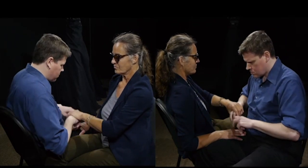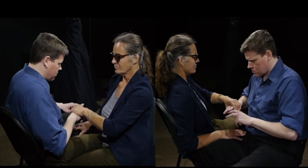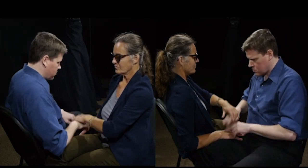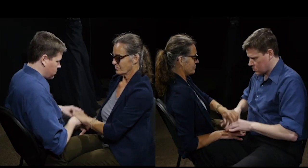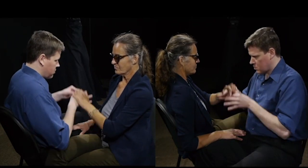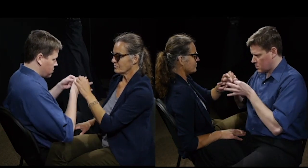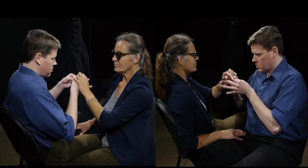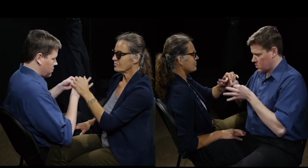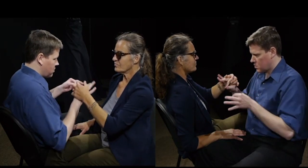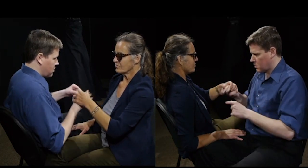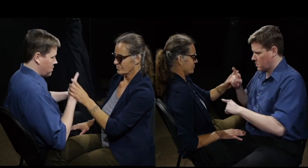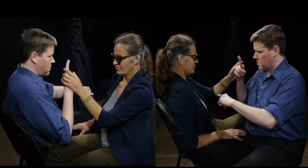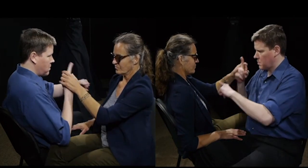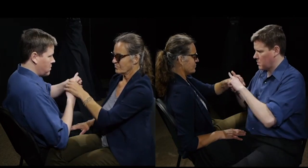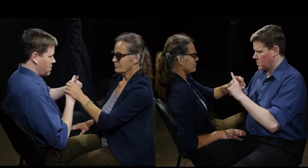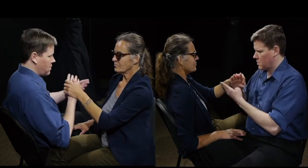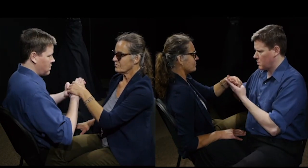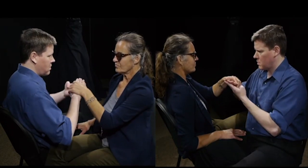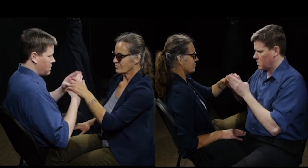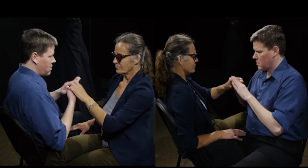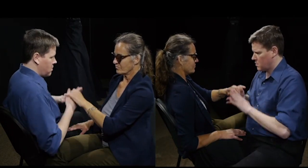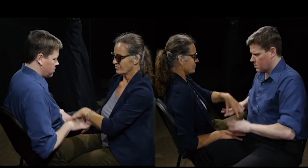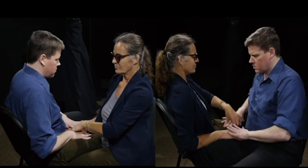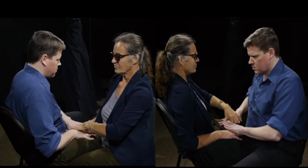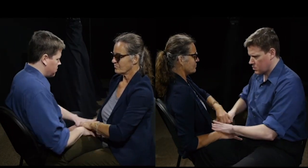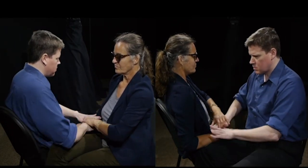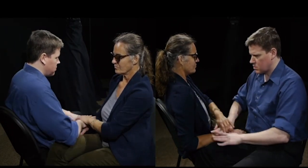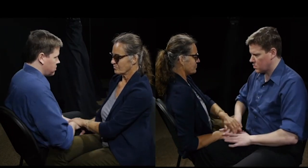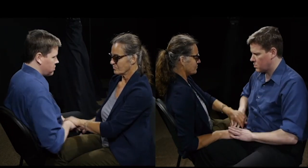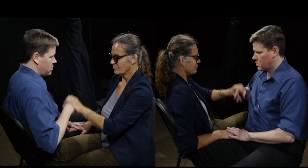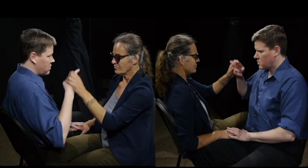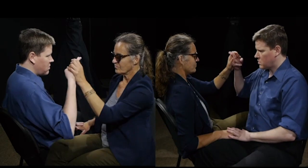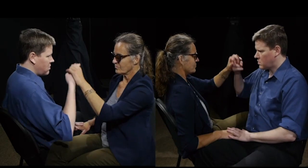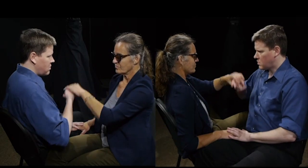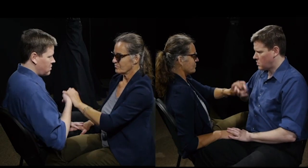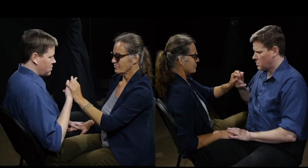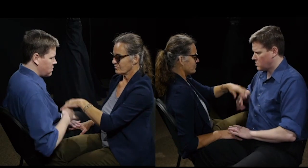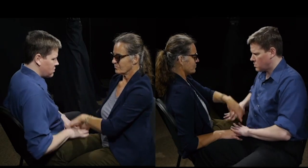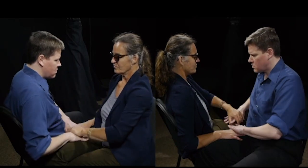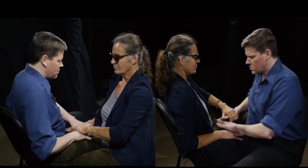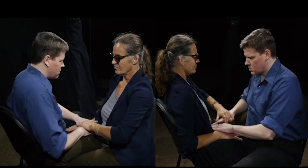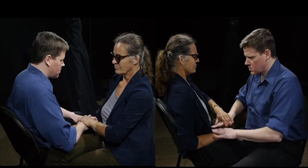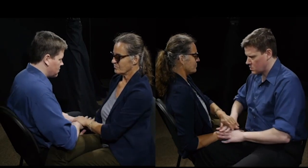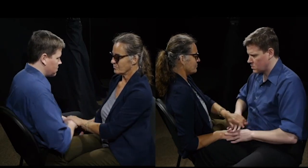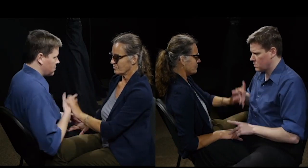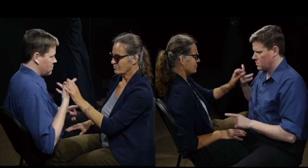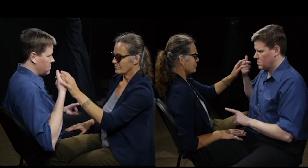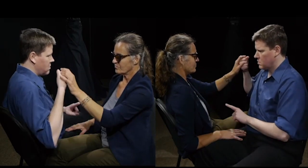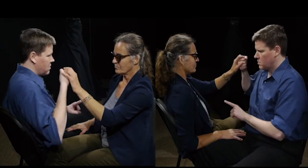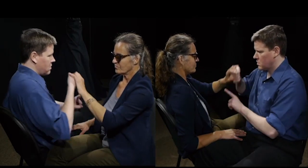with historical and political forces that shape its speakers' lives and their experiences of the world.